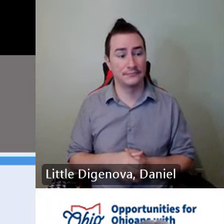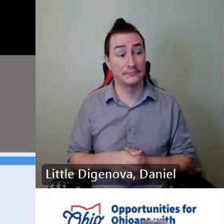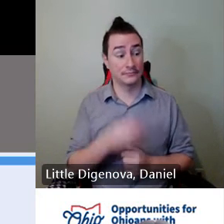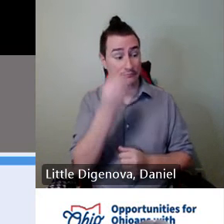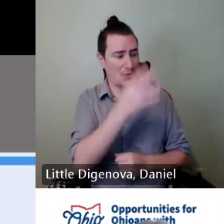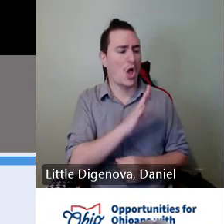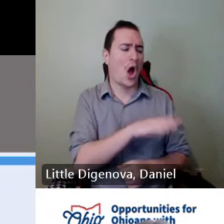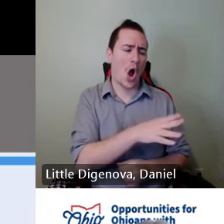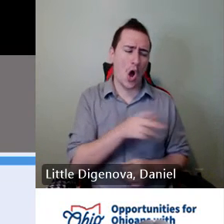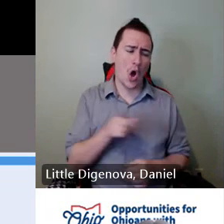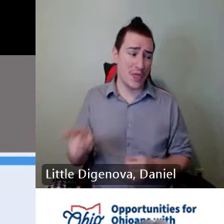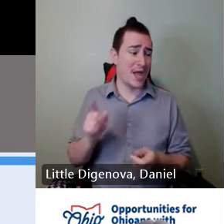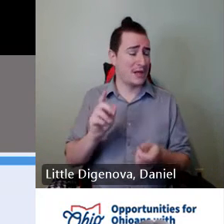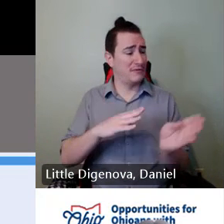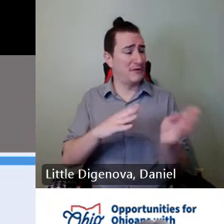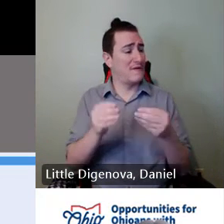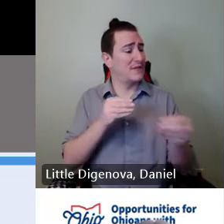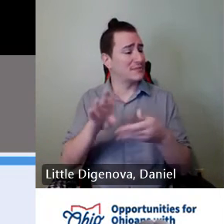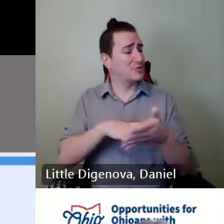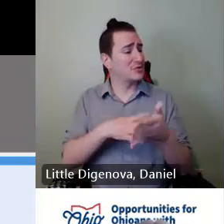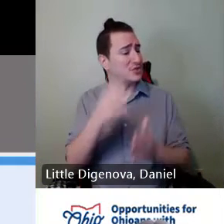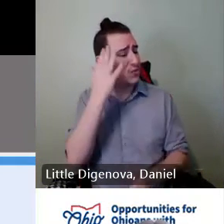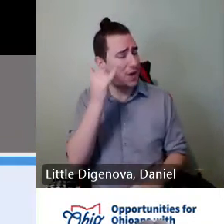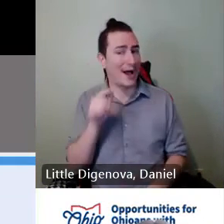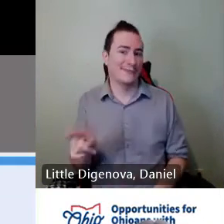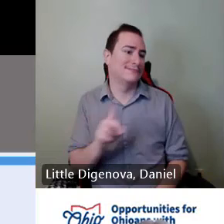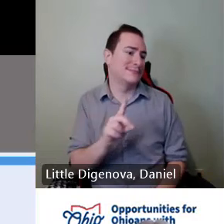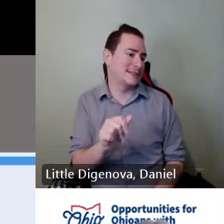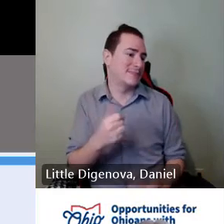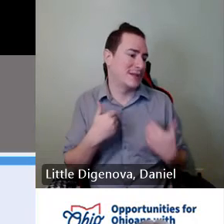you also do not want to reveal the employee is receiving a